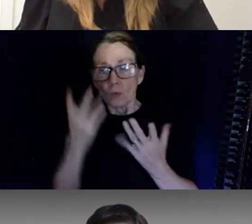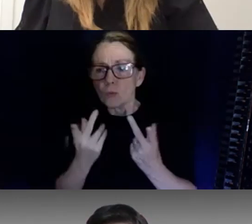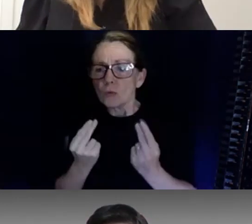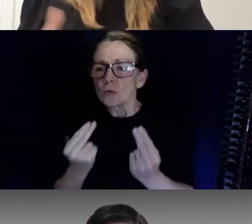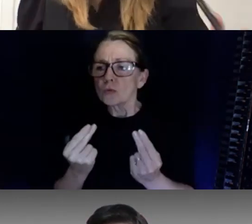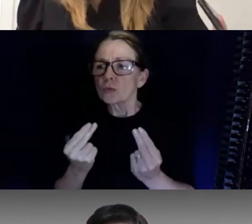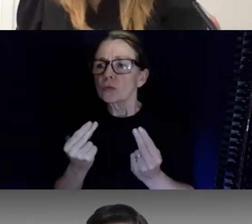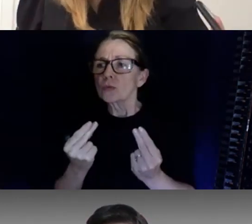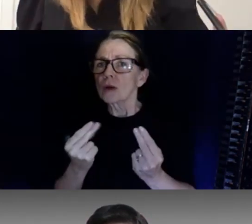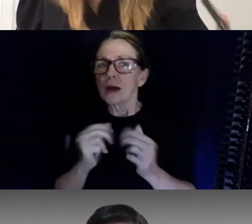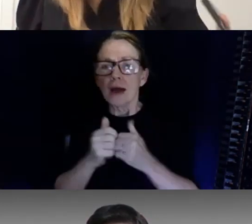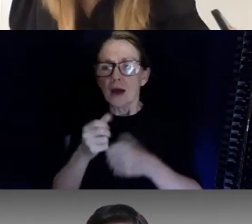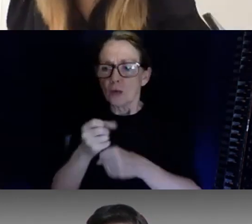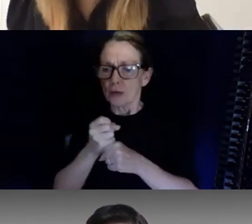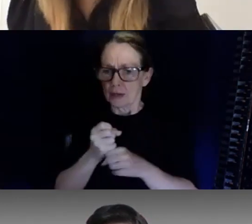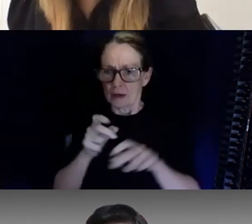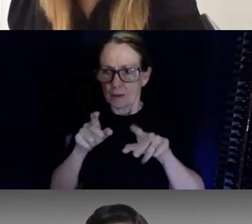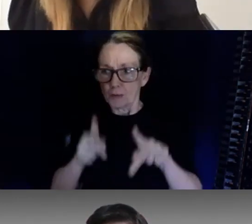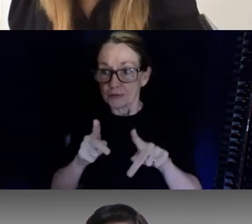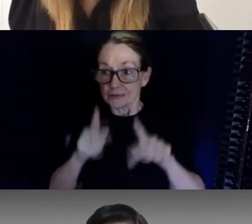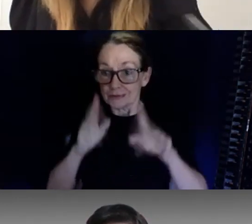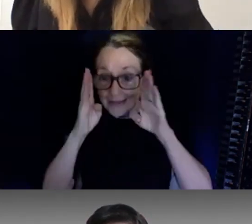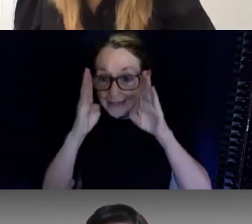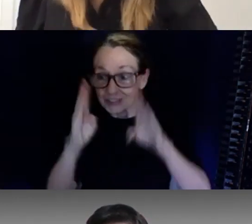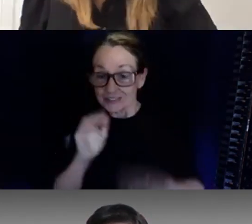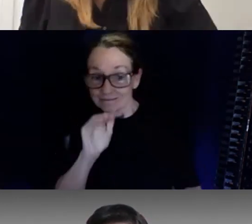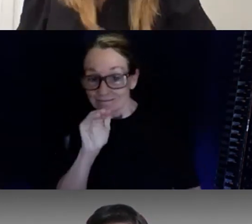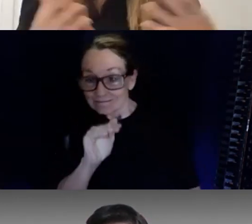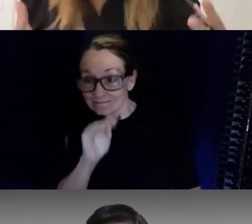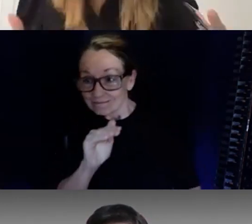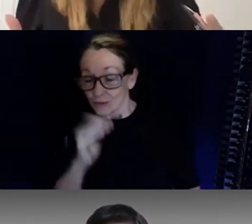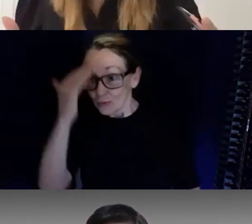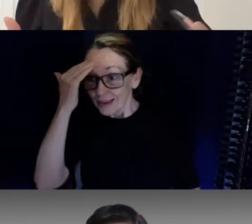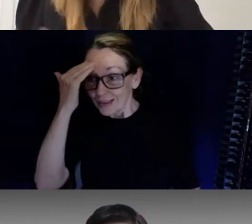DO THEY KNOW ABOUT OTHER CHALLENGES THAT DEAF AND HARD OF HEARING INDIVIDUALS FACE WHEN THEY'RE IN THE HOSPITAL?